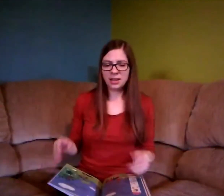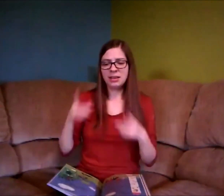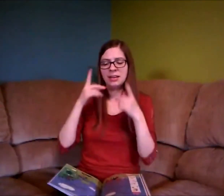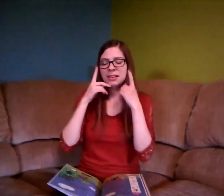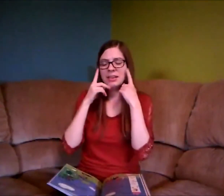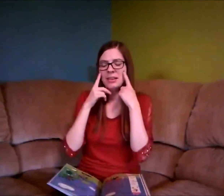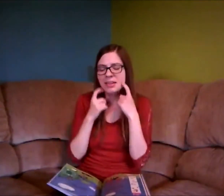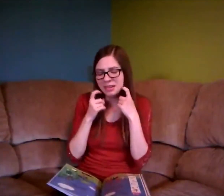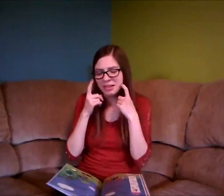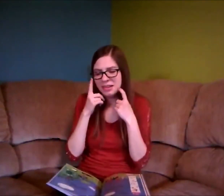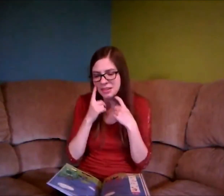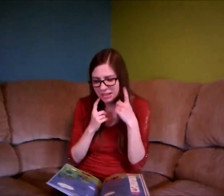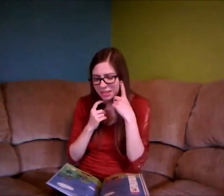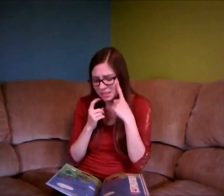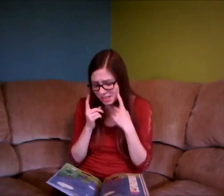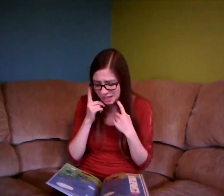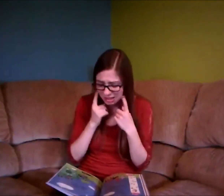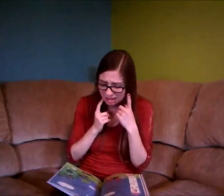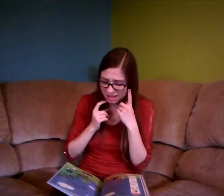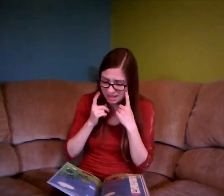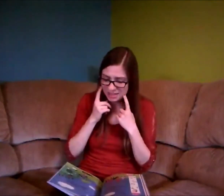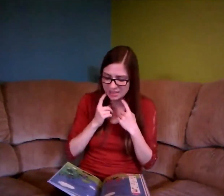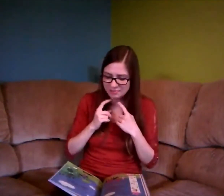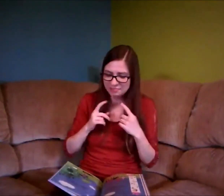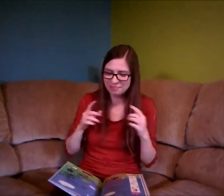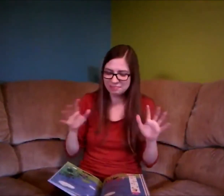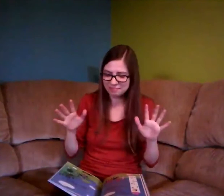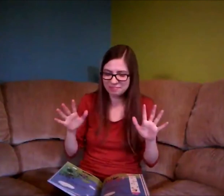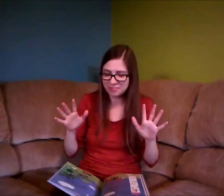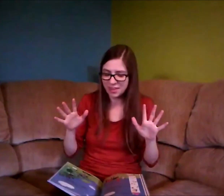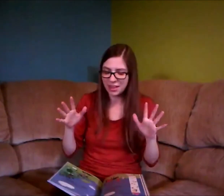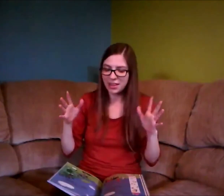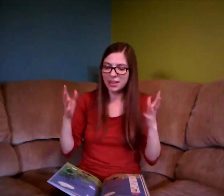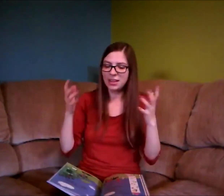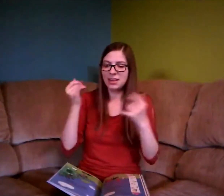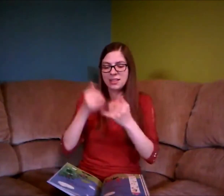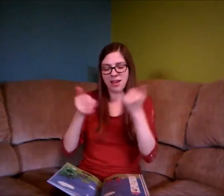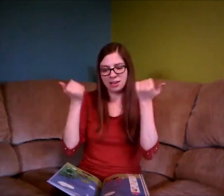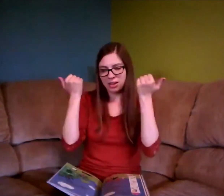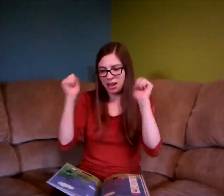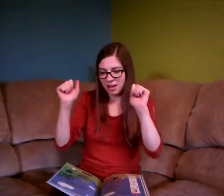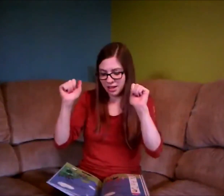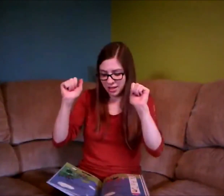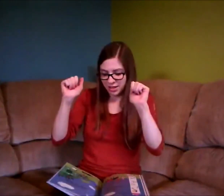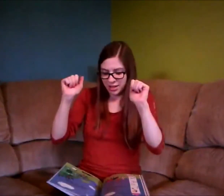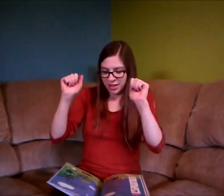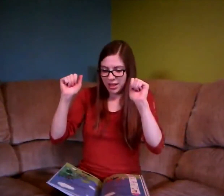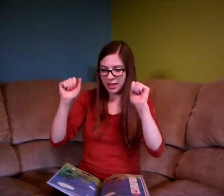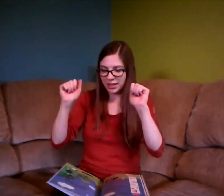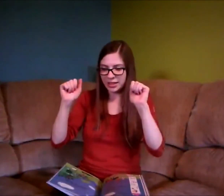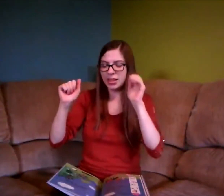At this the poor prince had a cry, then cupped his hands for one last try: